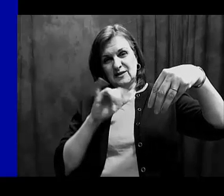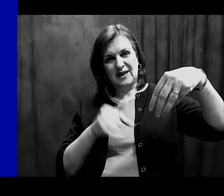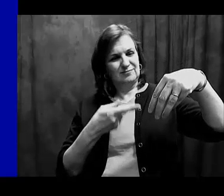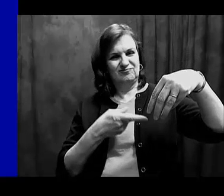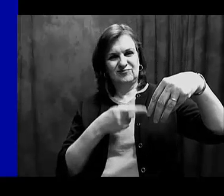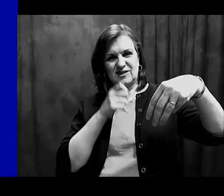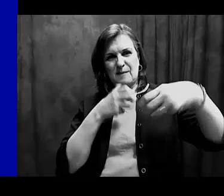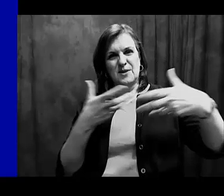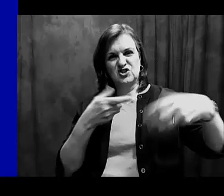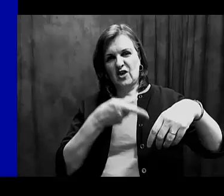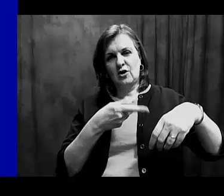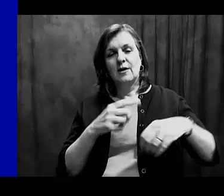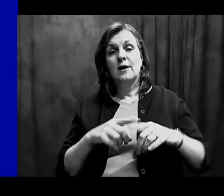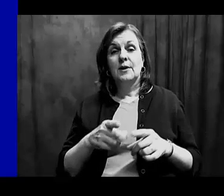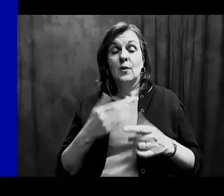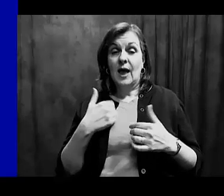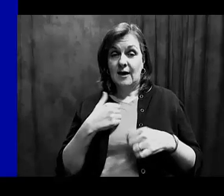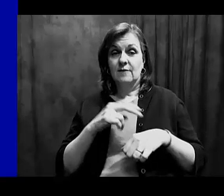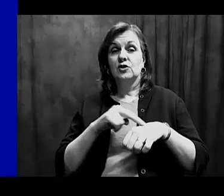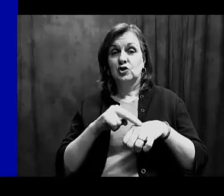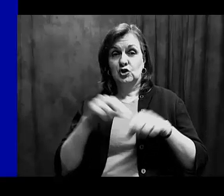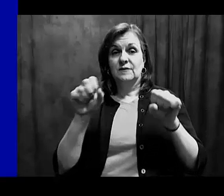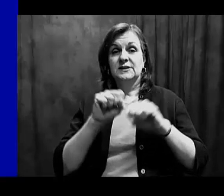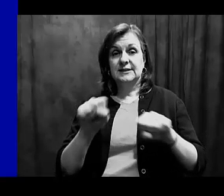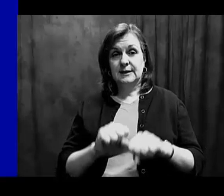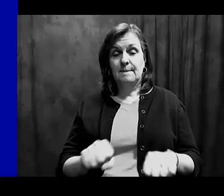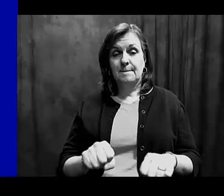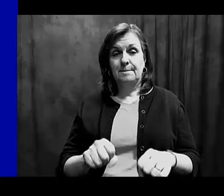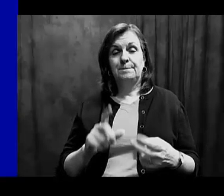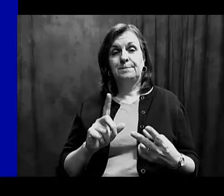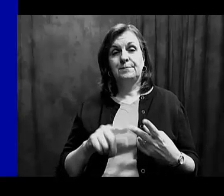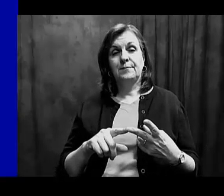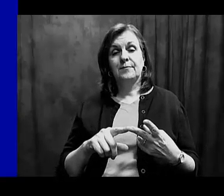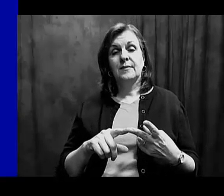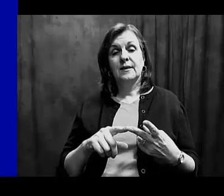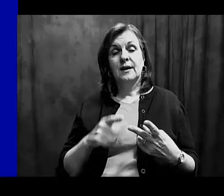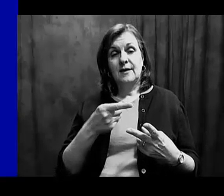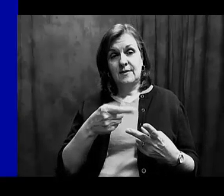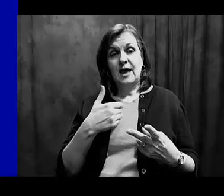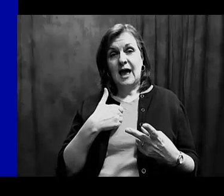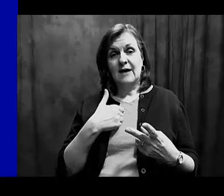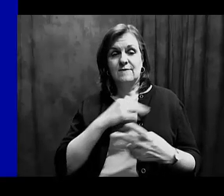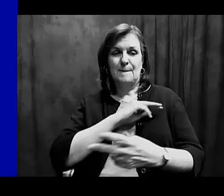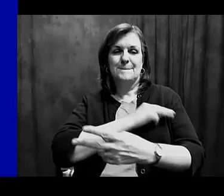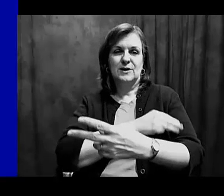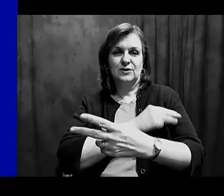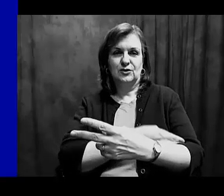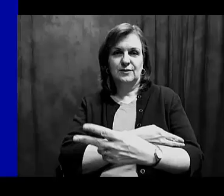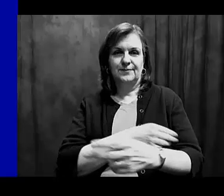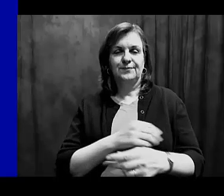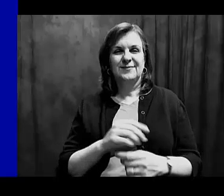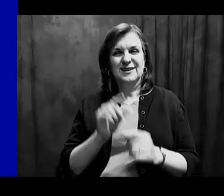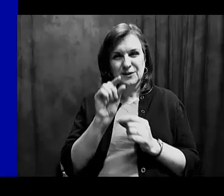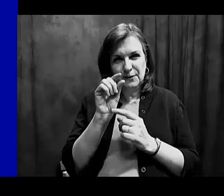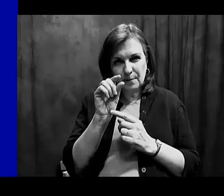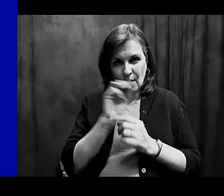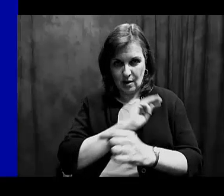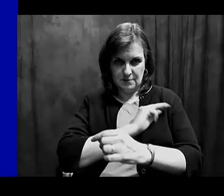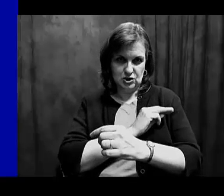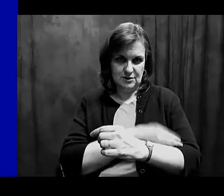think about the consistency of a jellyfish -there is not much to it! We do have a nervous system that we talked about - and we talked